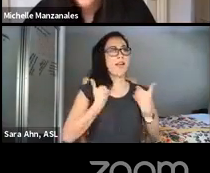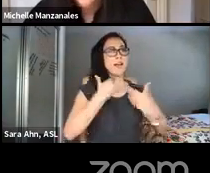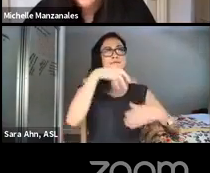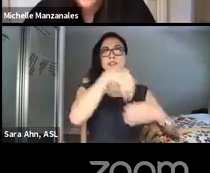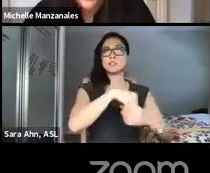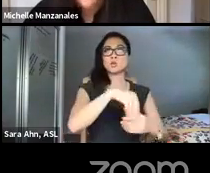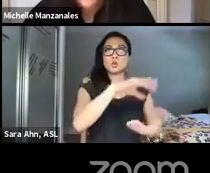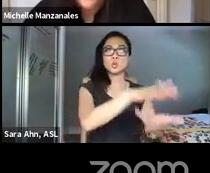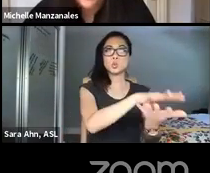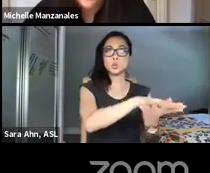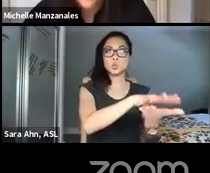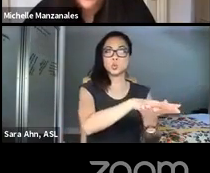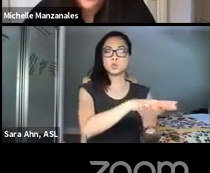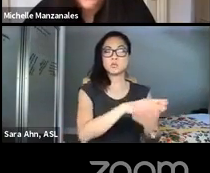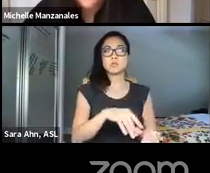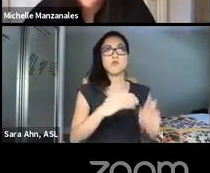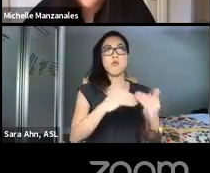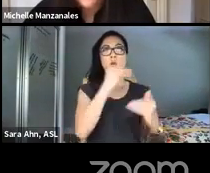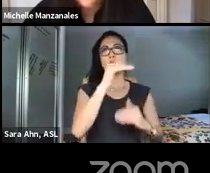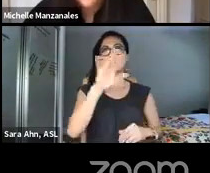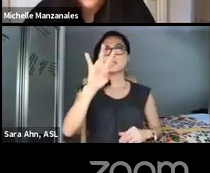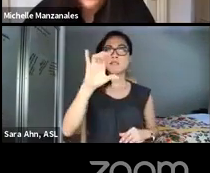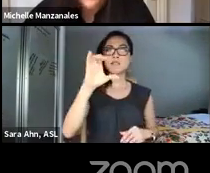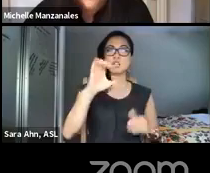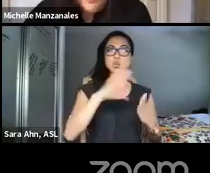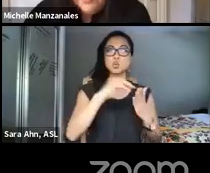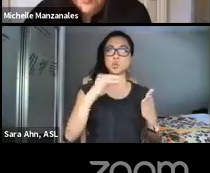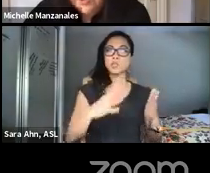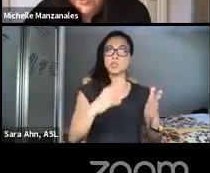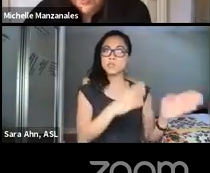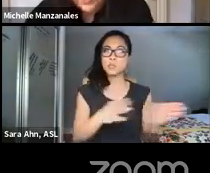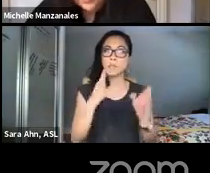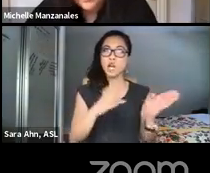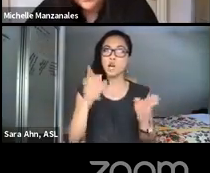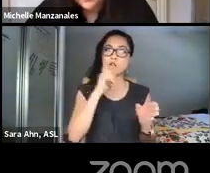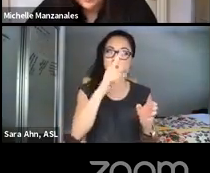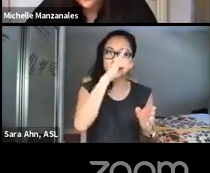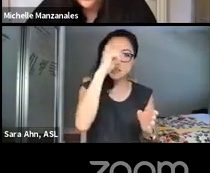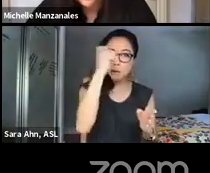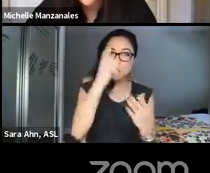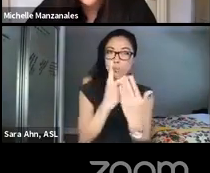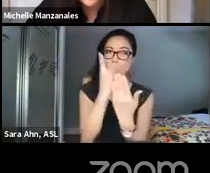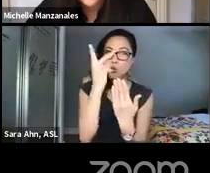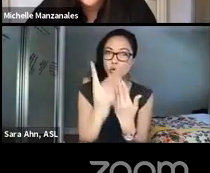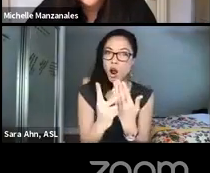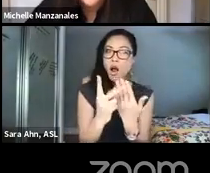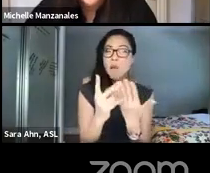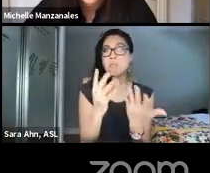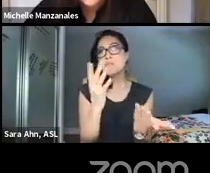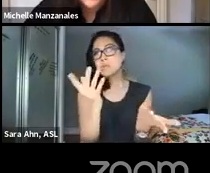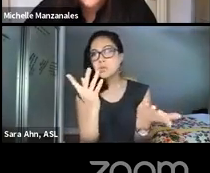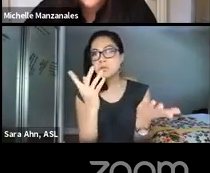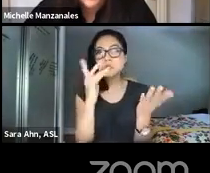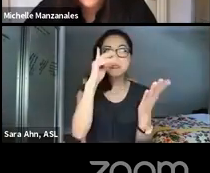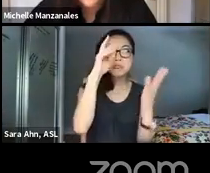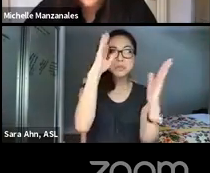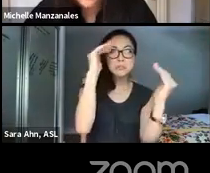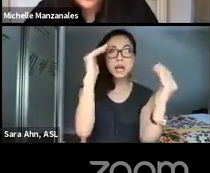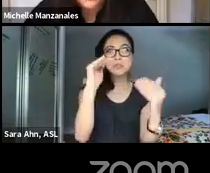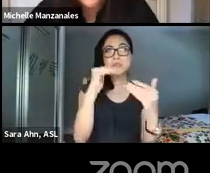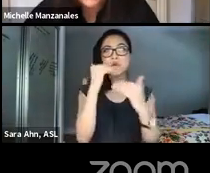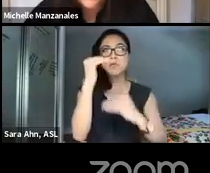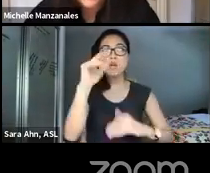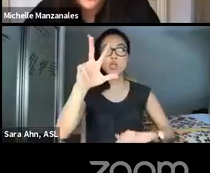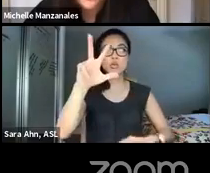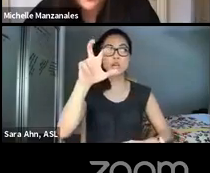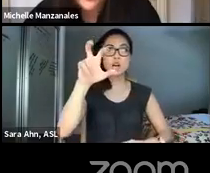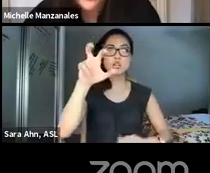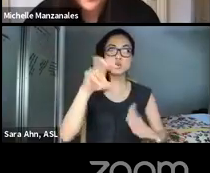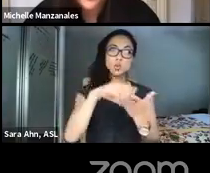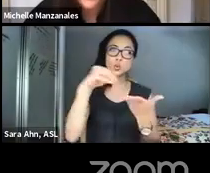beautiful company of beautiful dancers from all over that bring the choreography to life